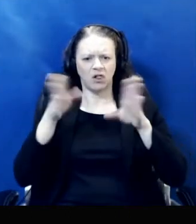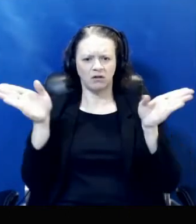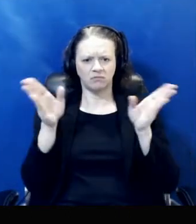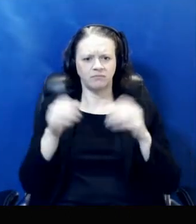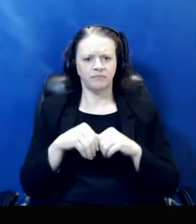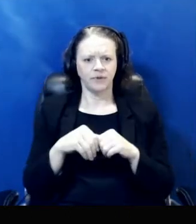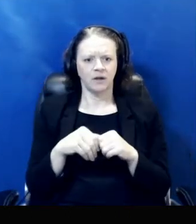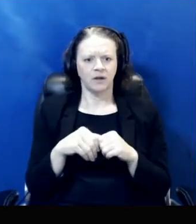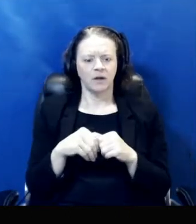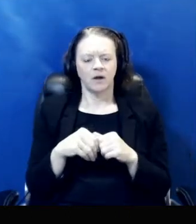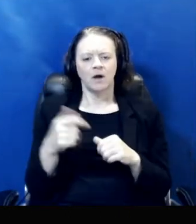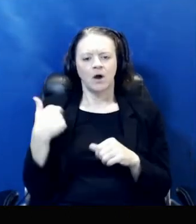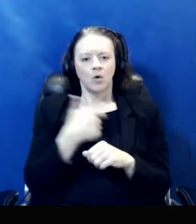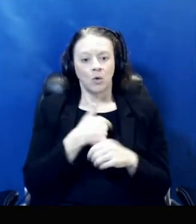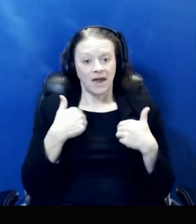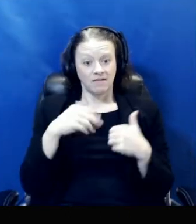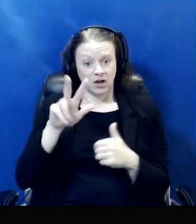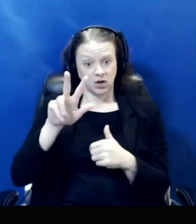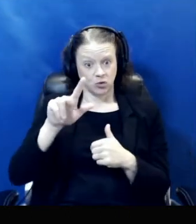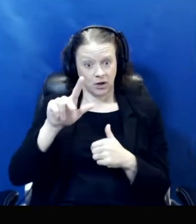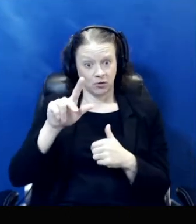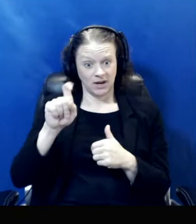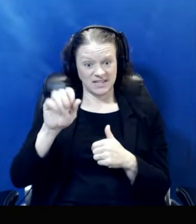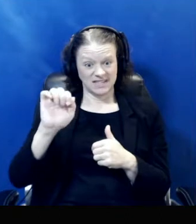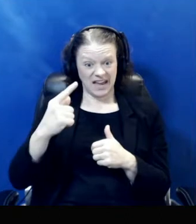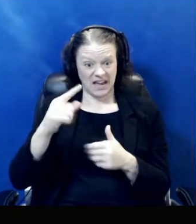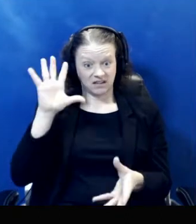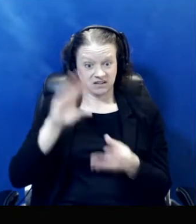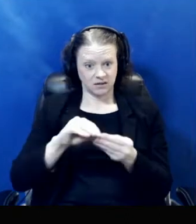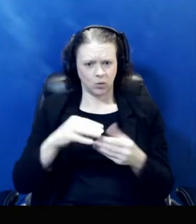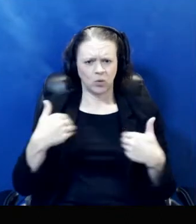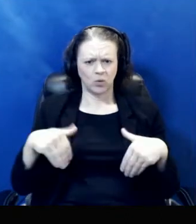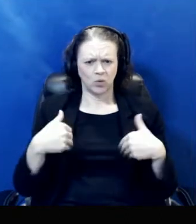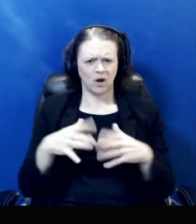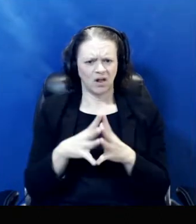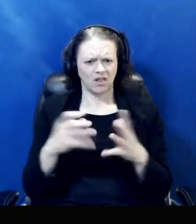of them, that's a lot of different Accessibility areas and topics to tackle.